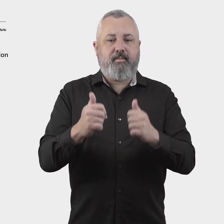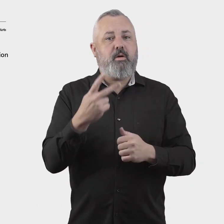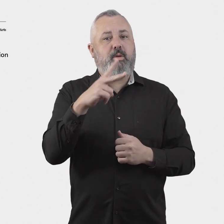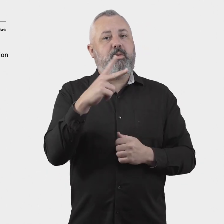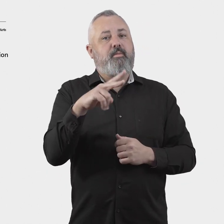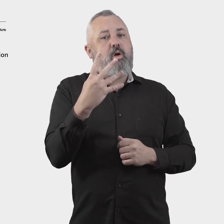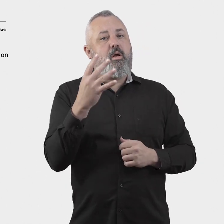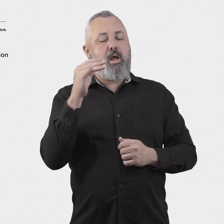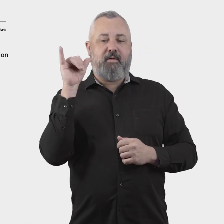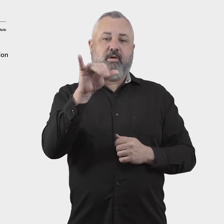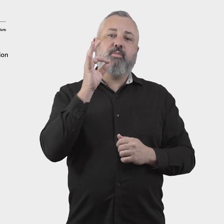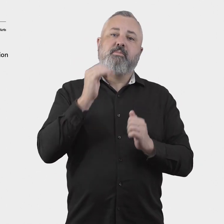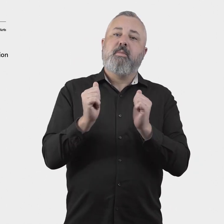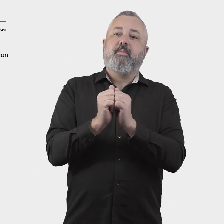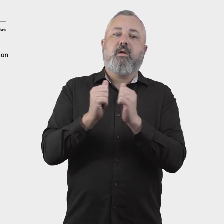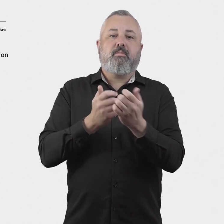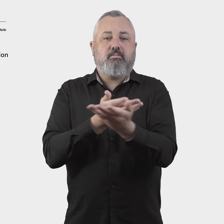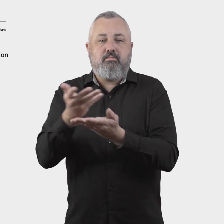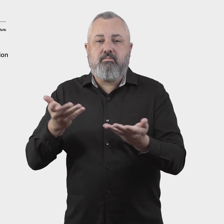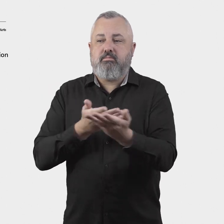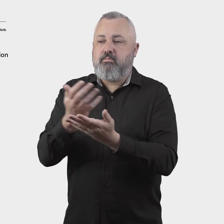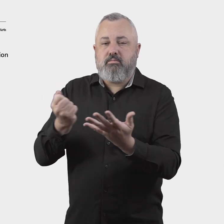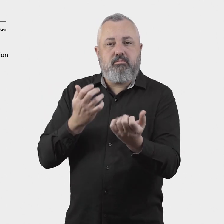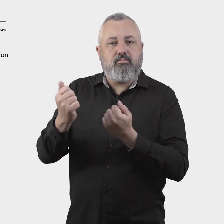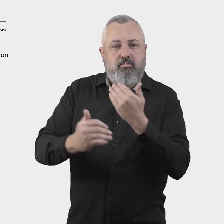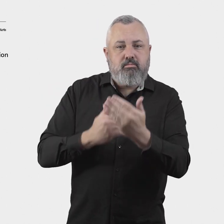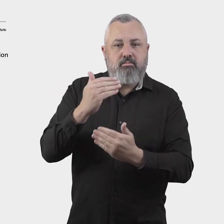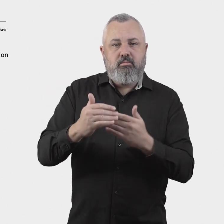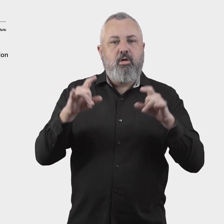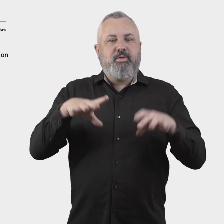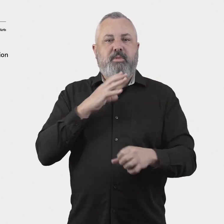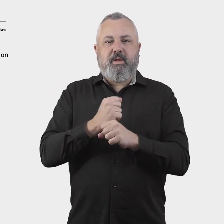Following the 2024 Aviation White Paper consultation process, the Australian Government has formed the